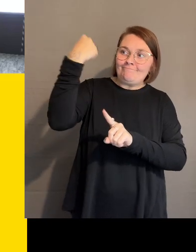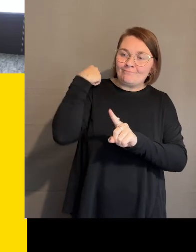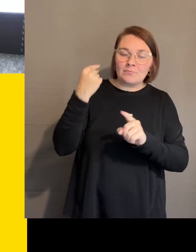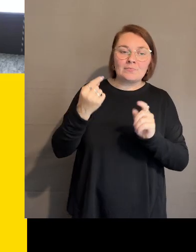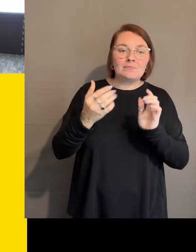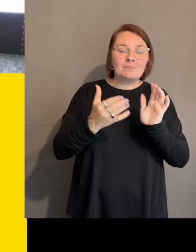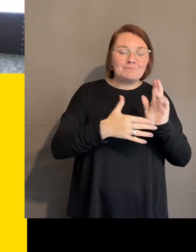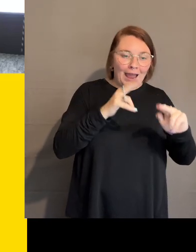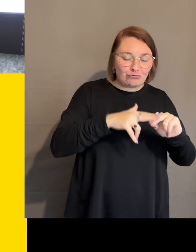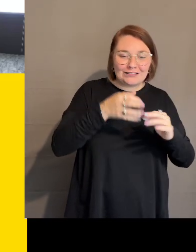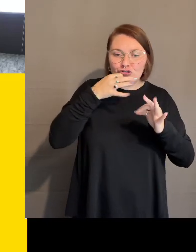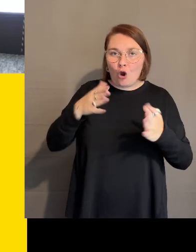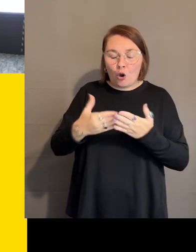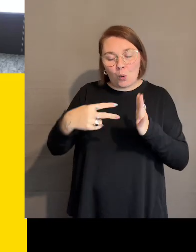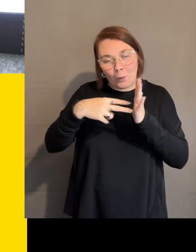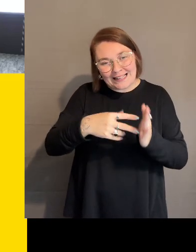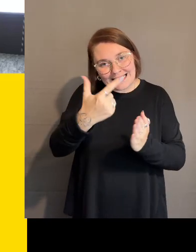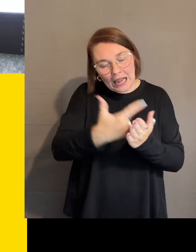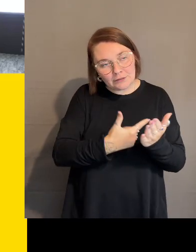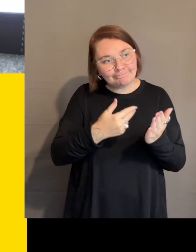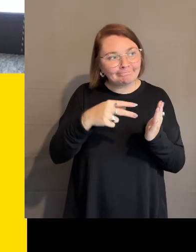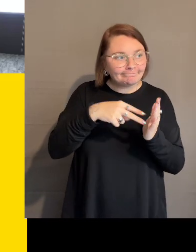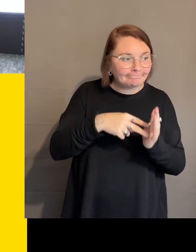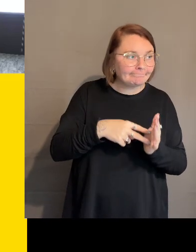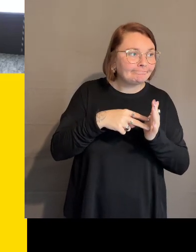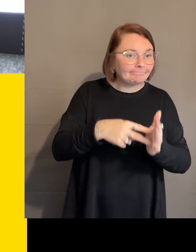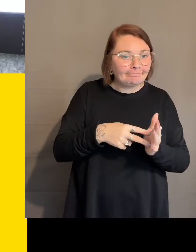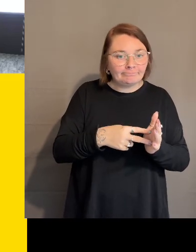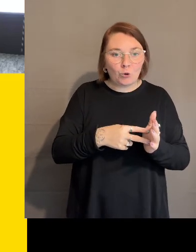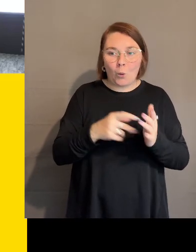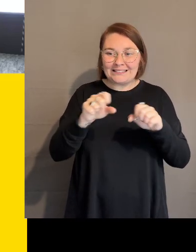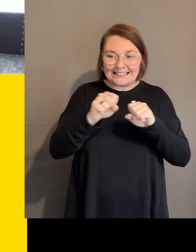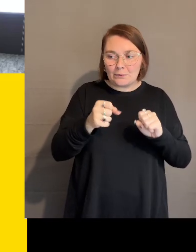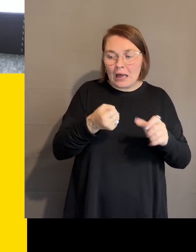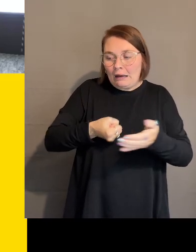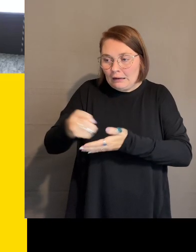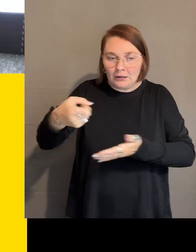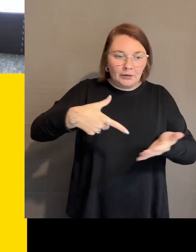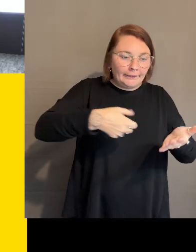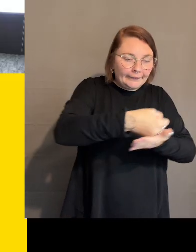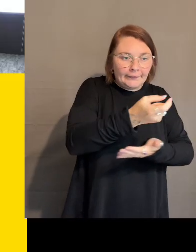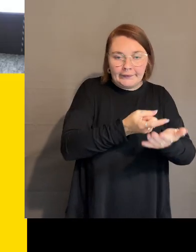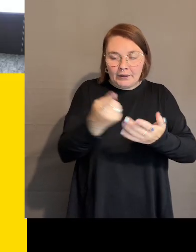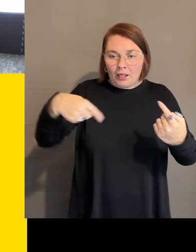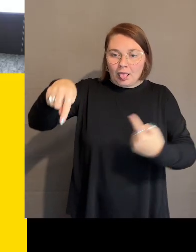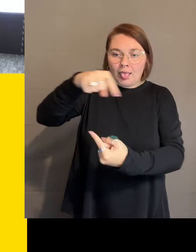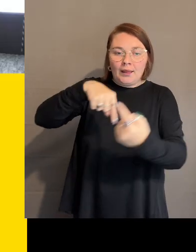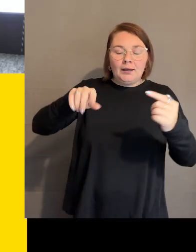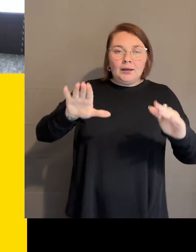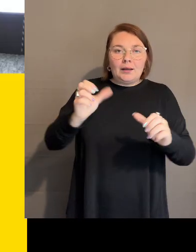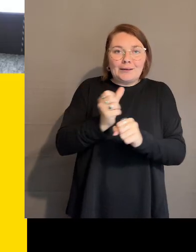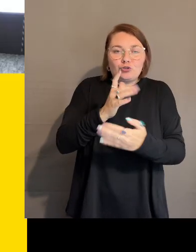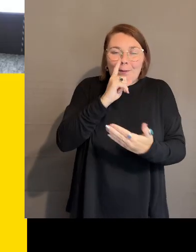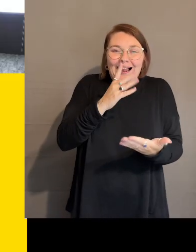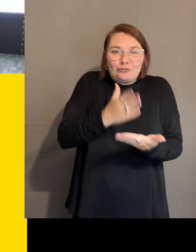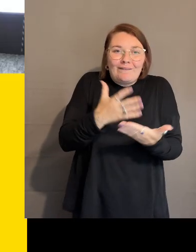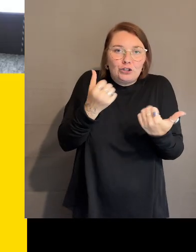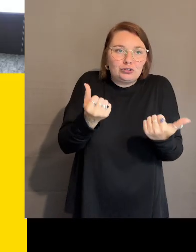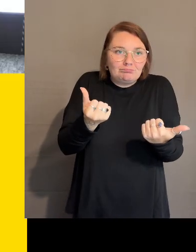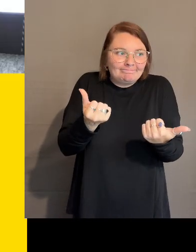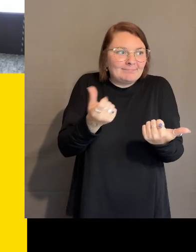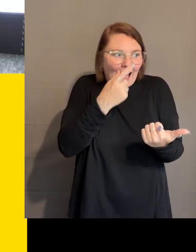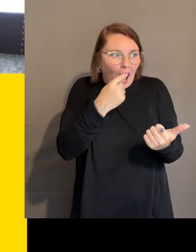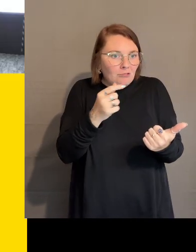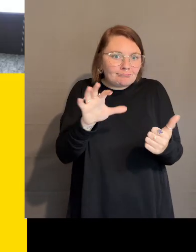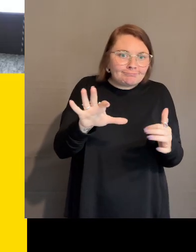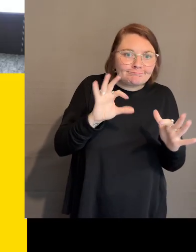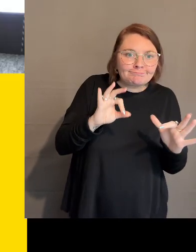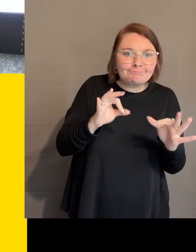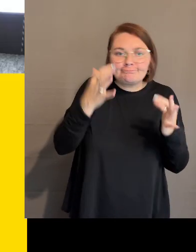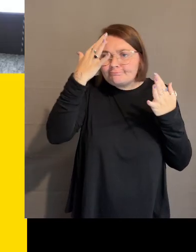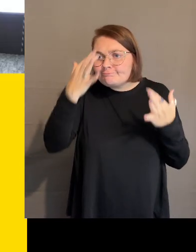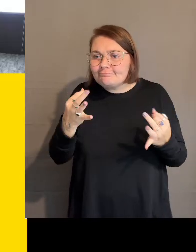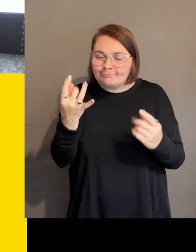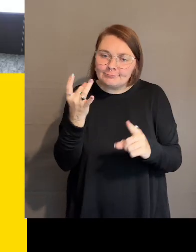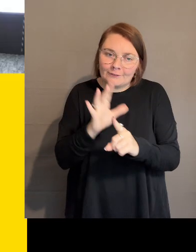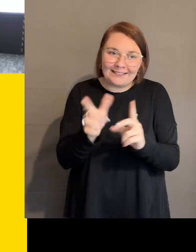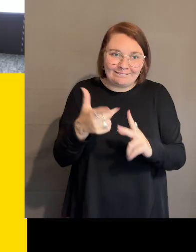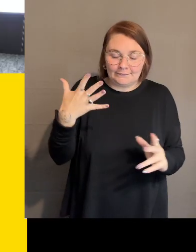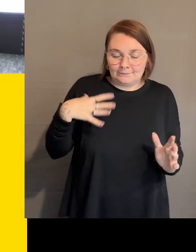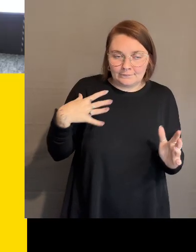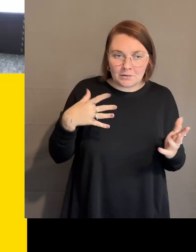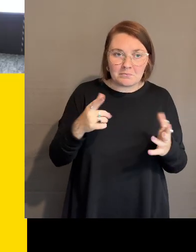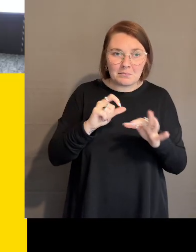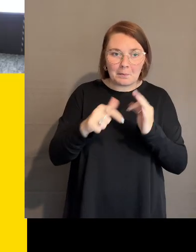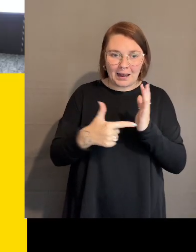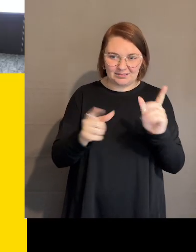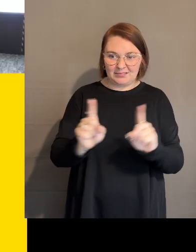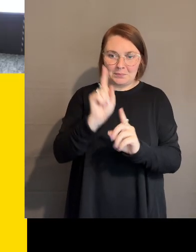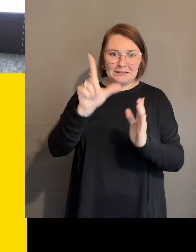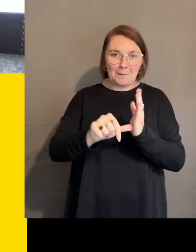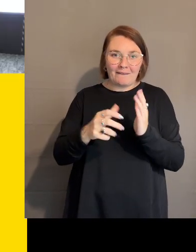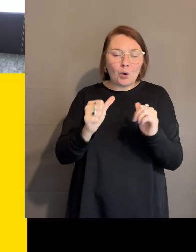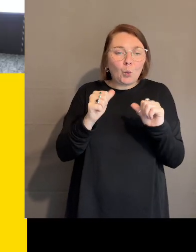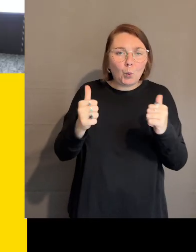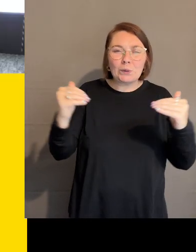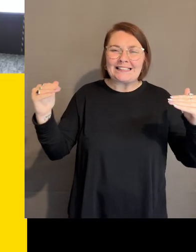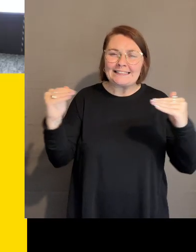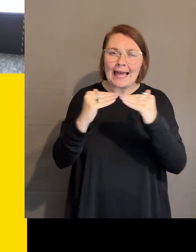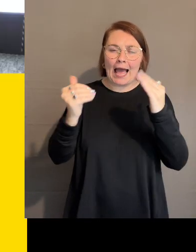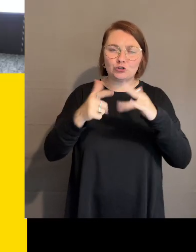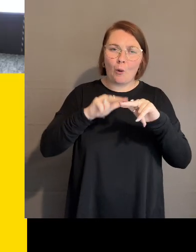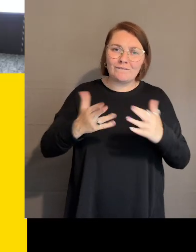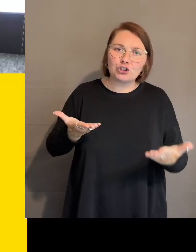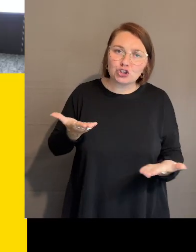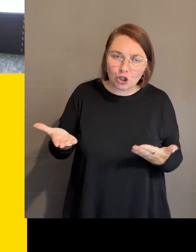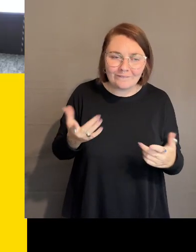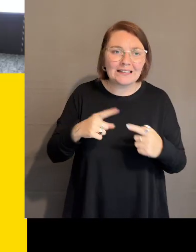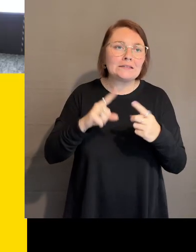And children on waiting lists, and being shunted around from one system to another, and making sure that people have a degree of choice in there where it's appropriate, but also that we've got kind of equally, you know, good standards of services.